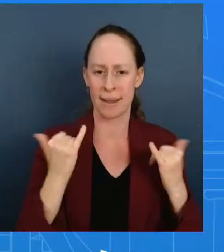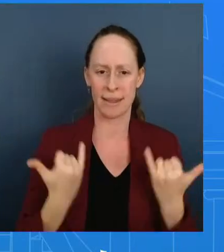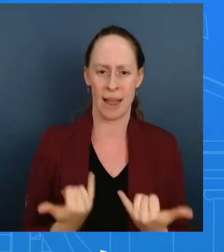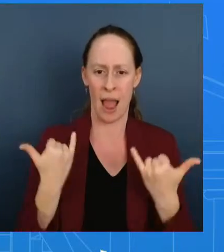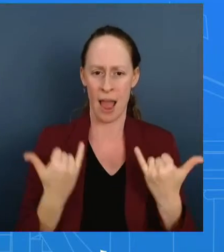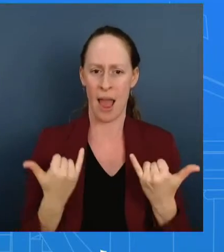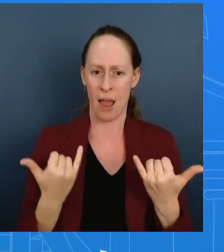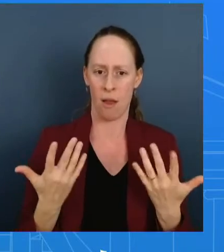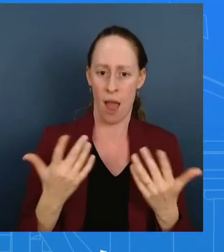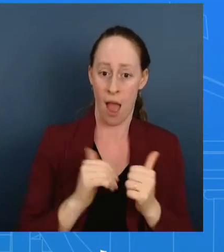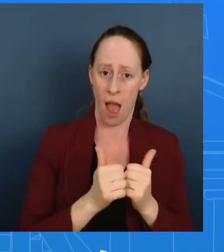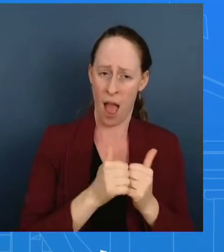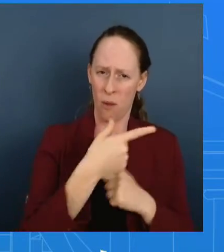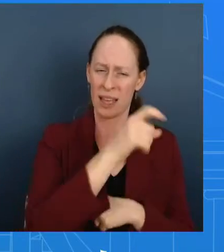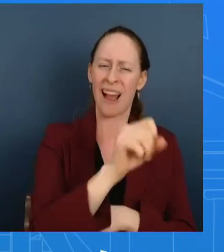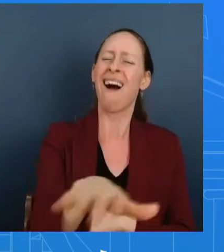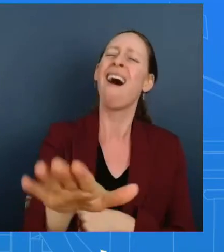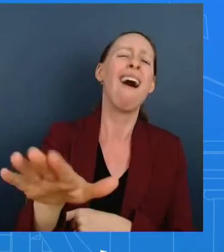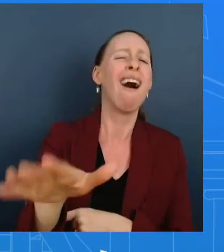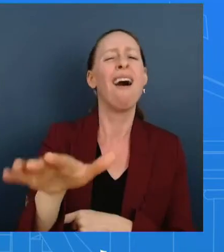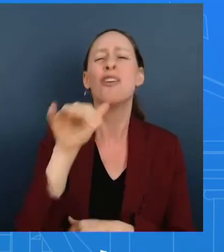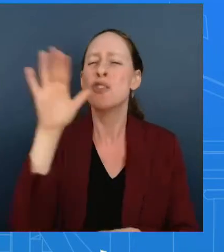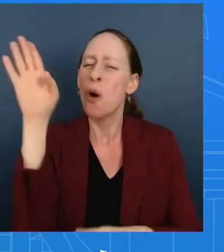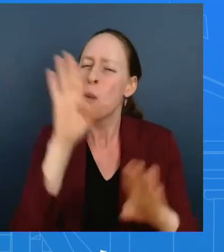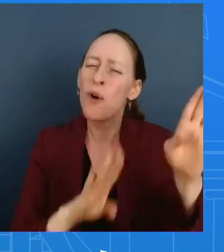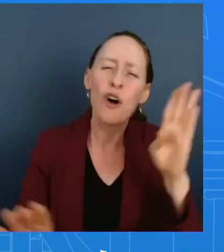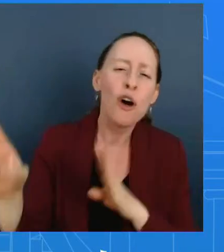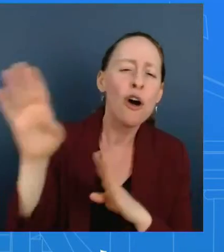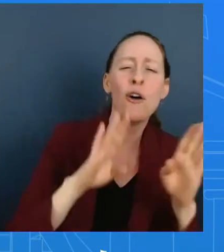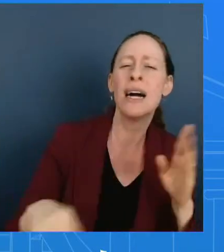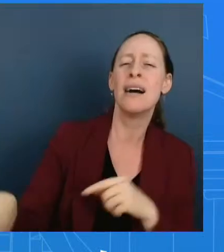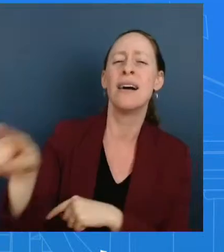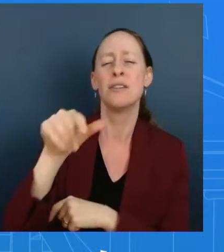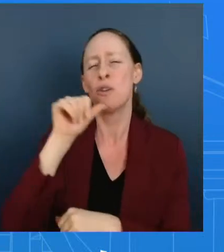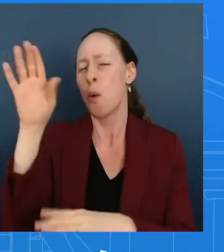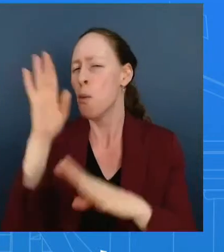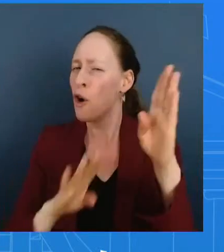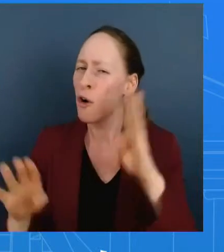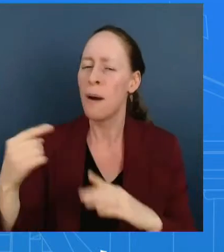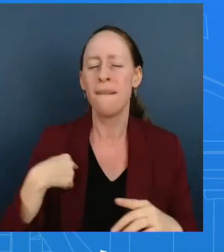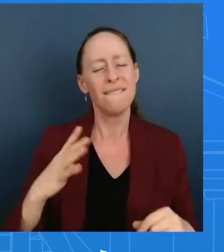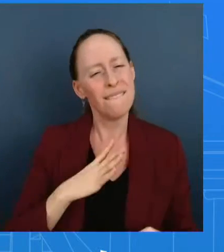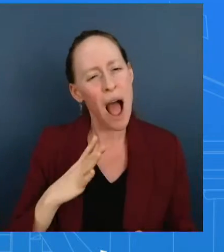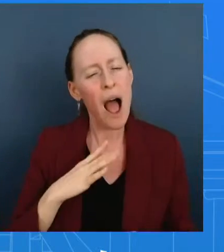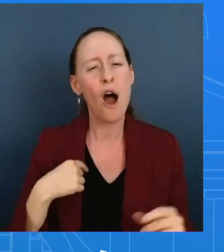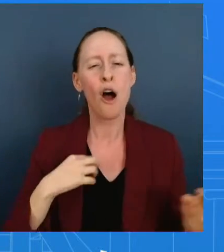that he is up for the job now when he couldn't confront Trump on stage then? Mr. Kirby: I think your question presupposes the notion